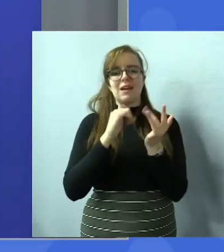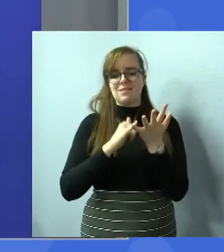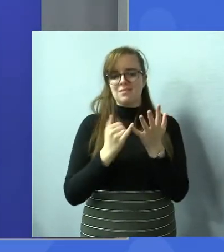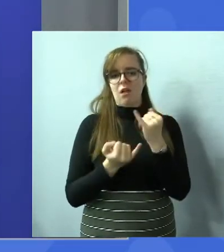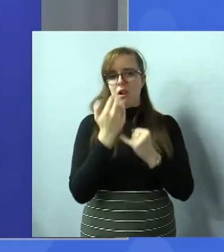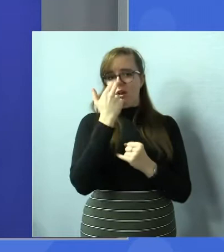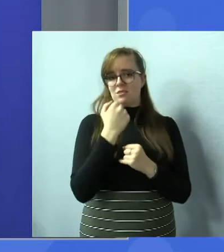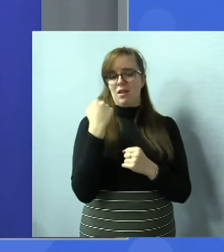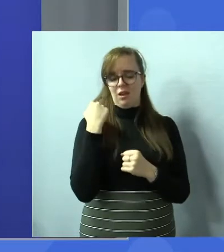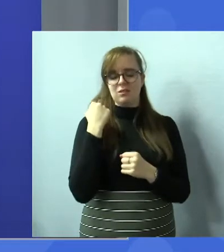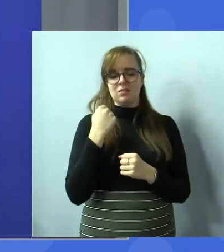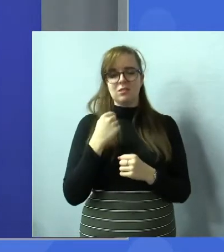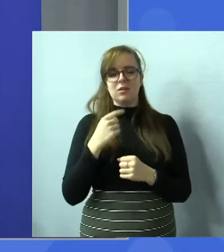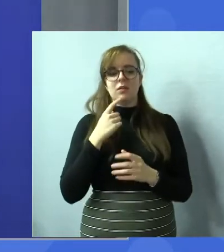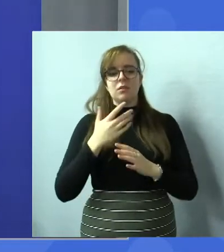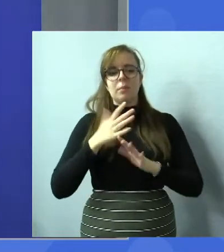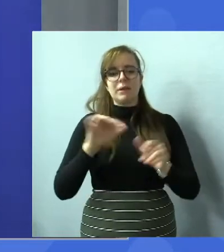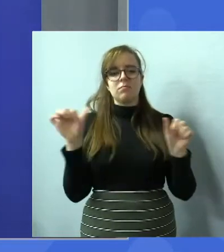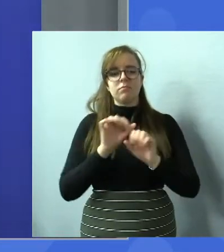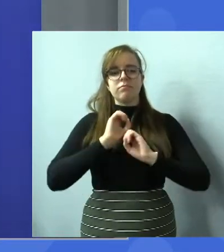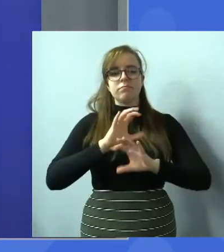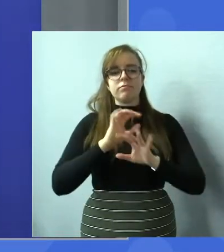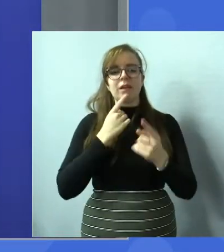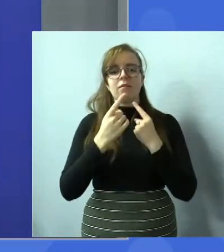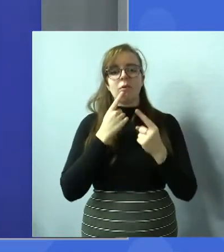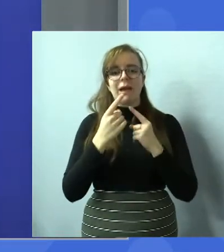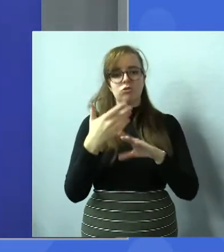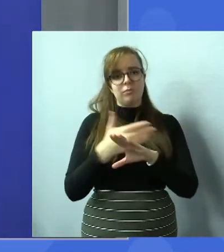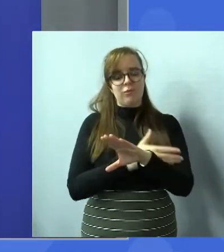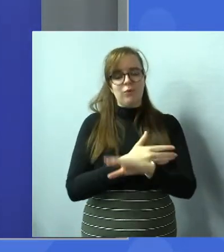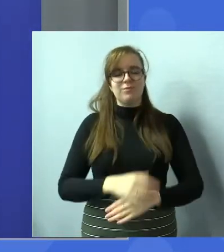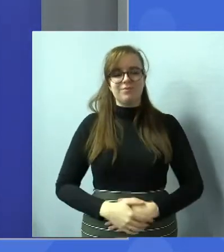gave you a little bit of information ahead of doing that but before we get